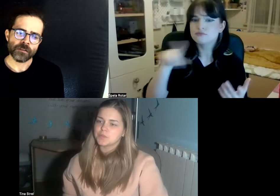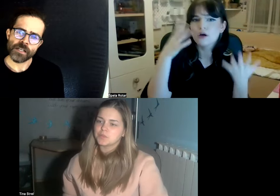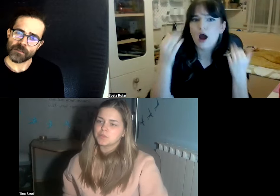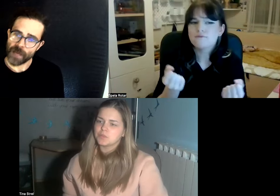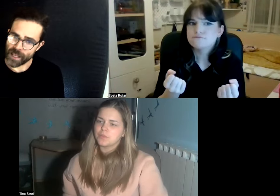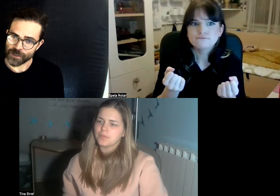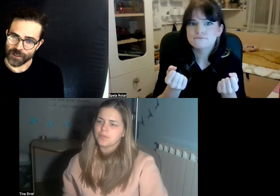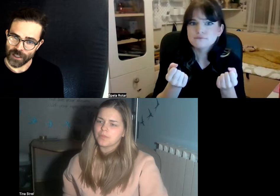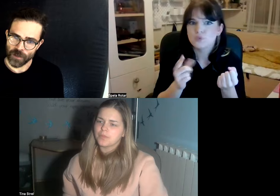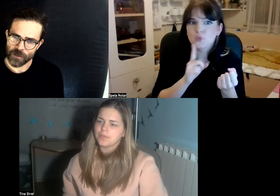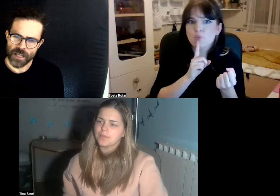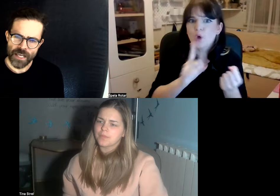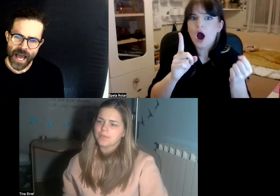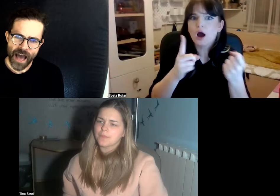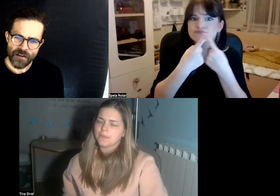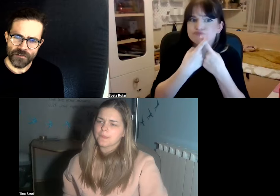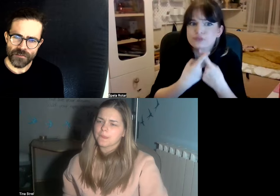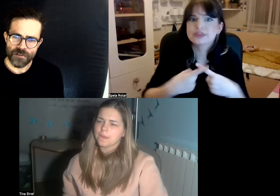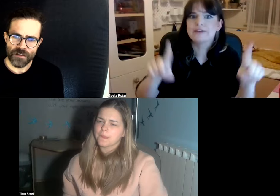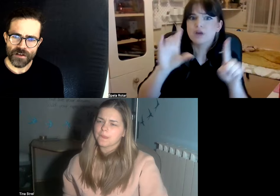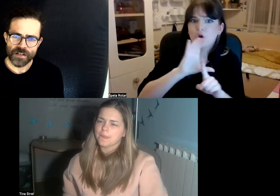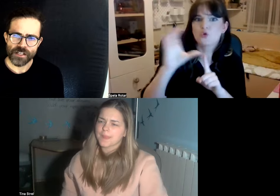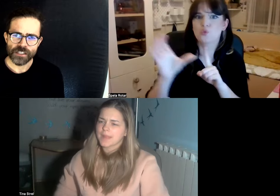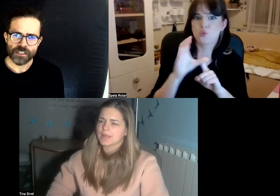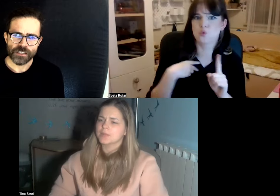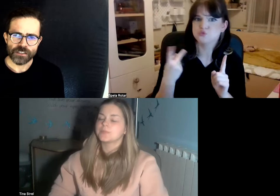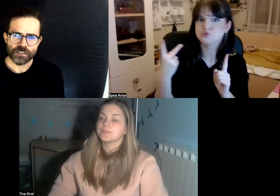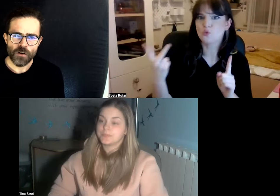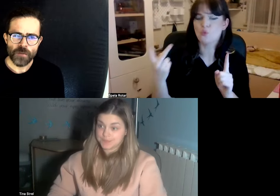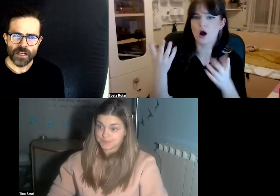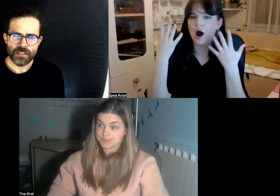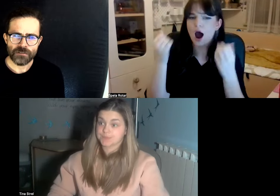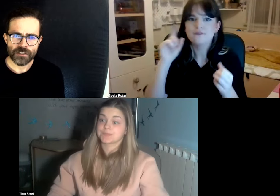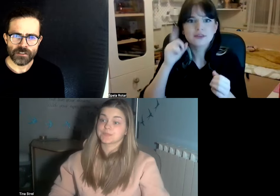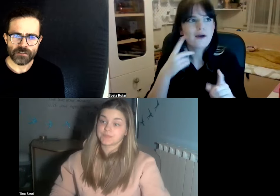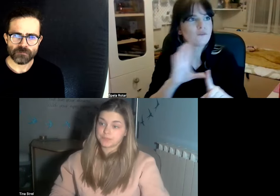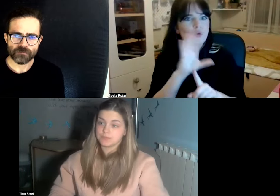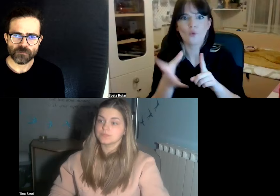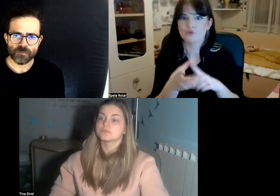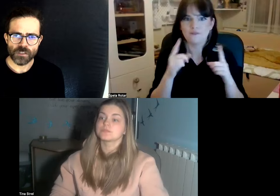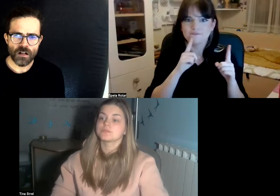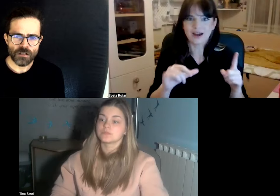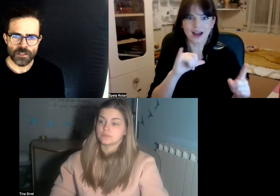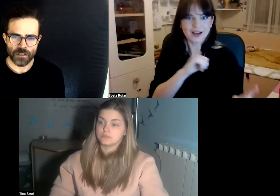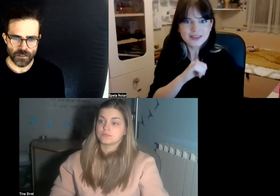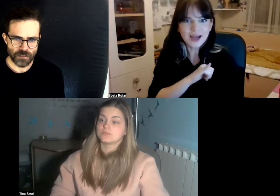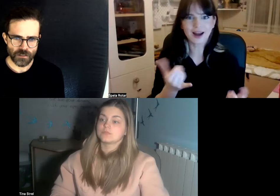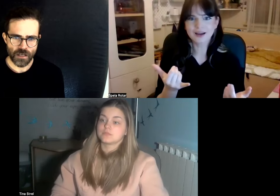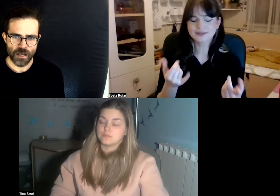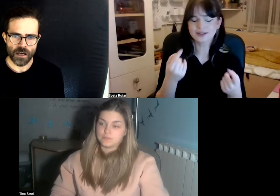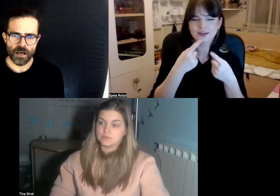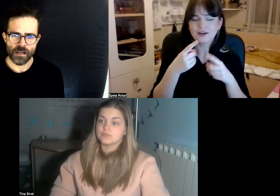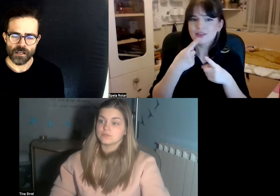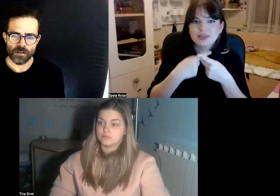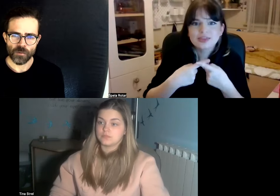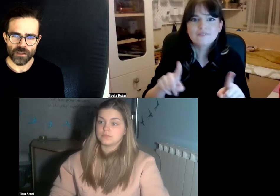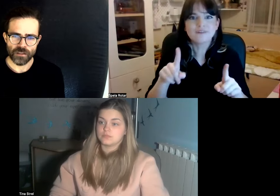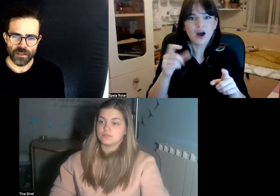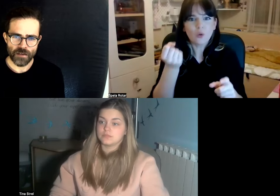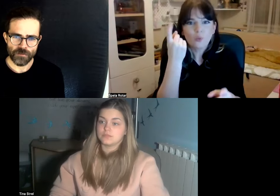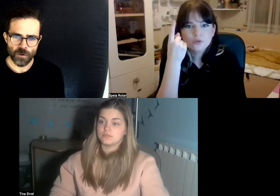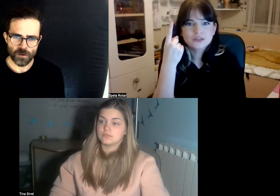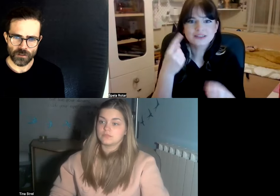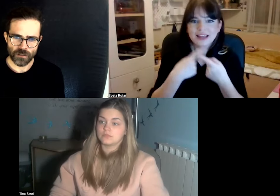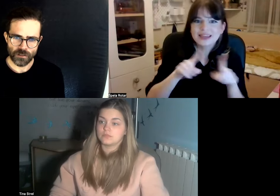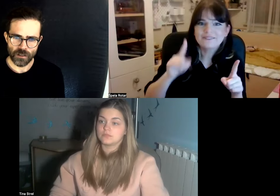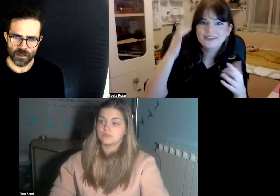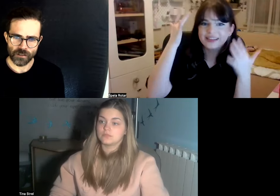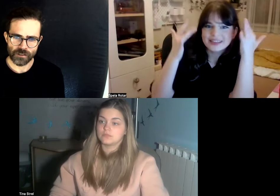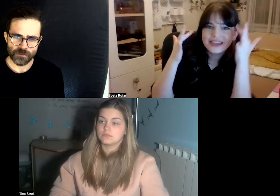we have so many different cultures within the deaf World